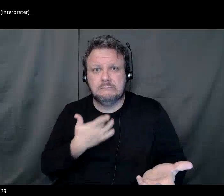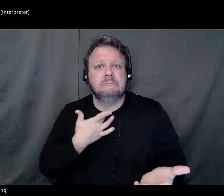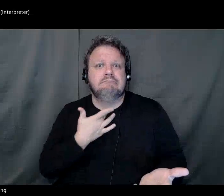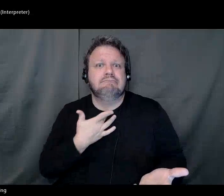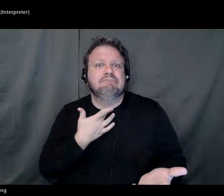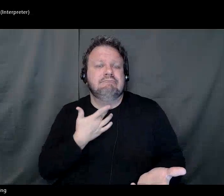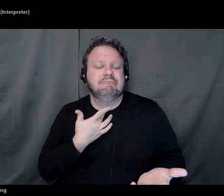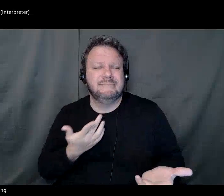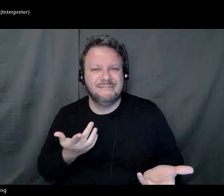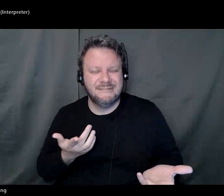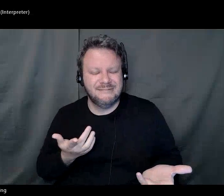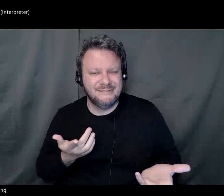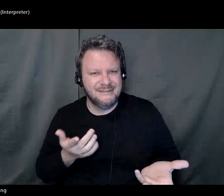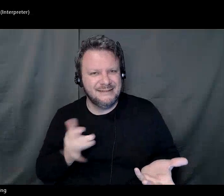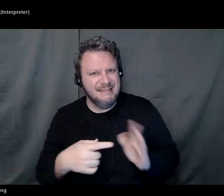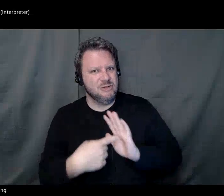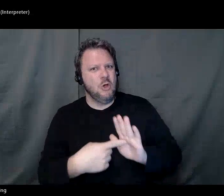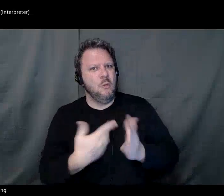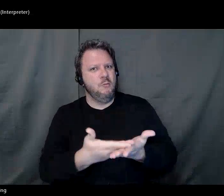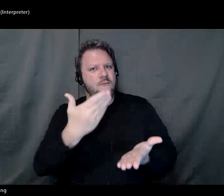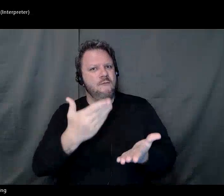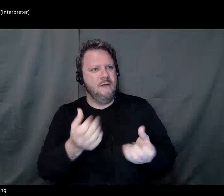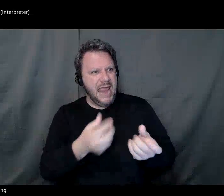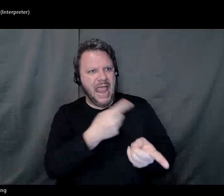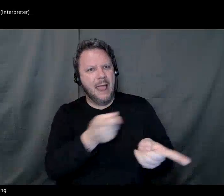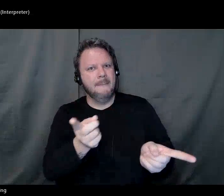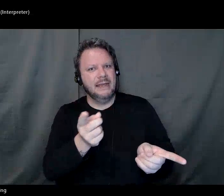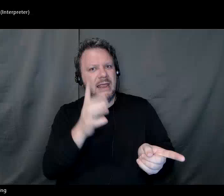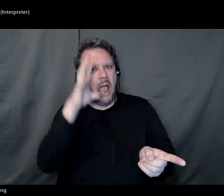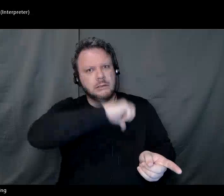And that just goes to show you how much how many assumptions we bake.